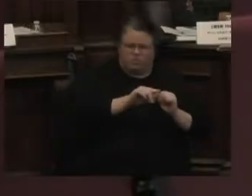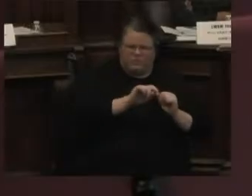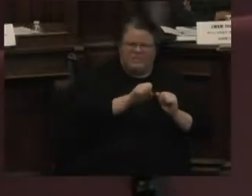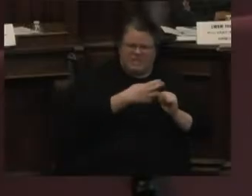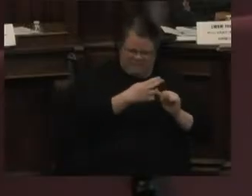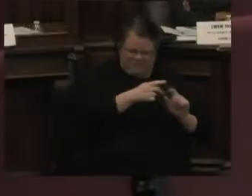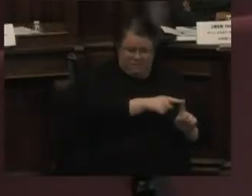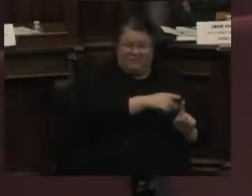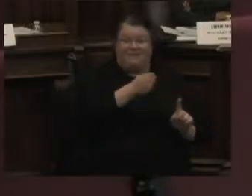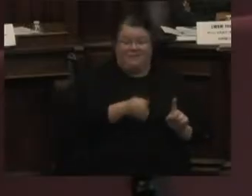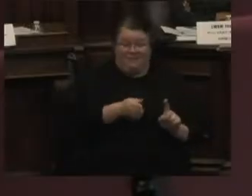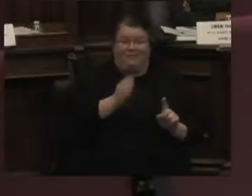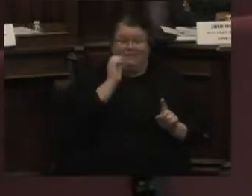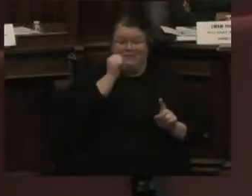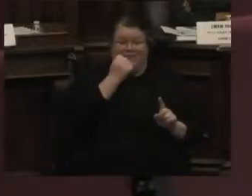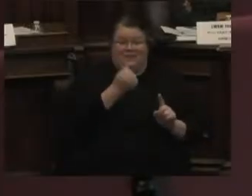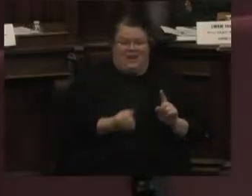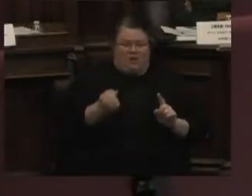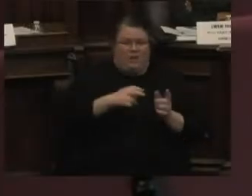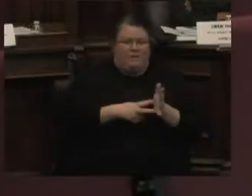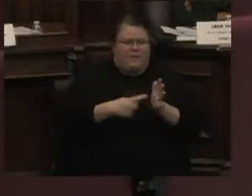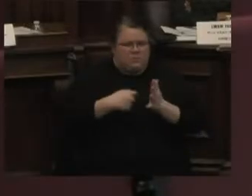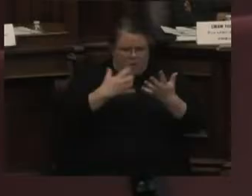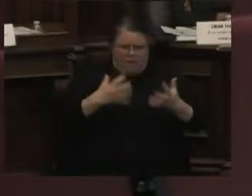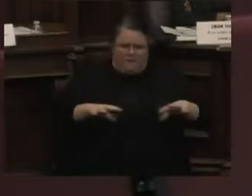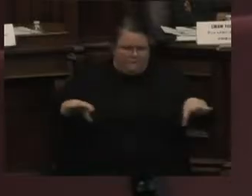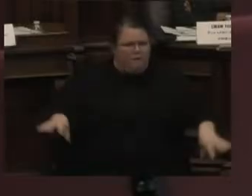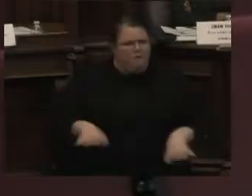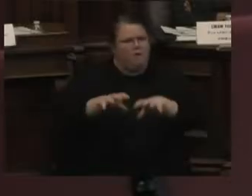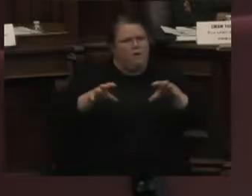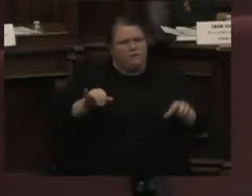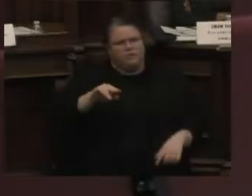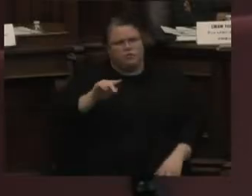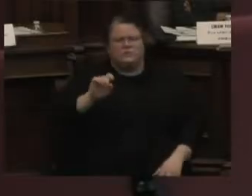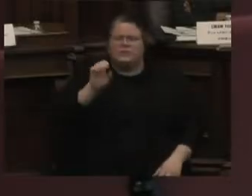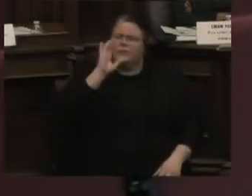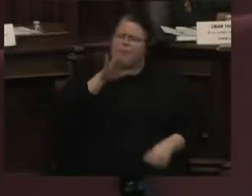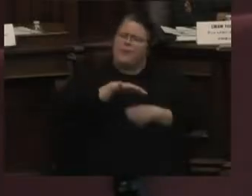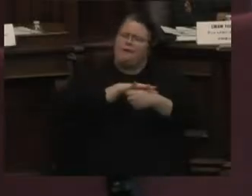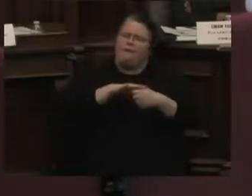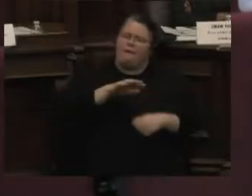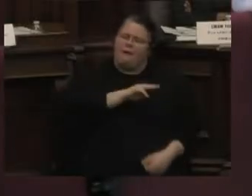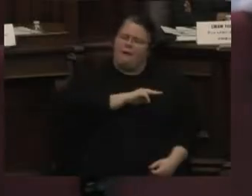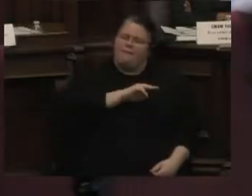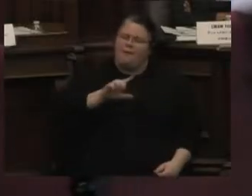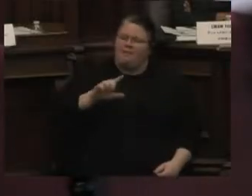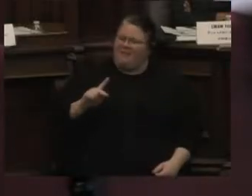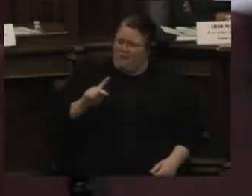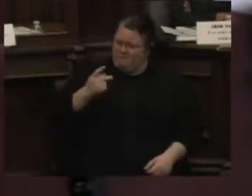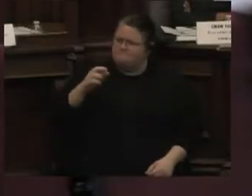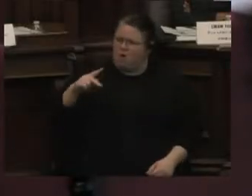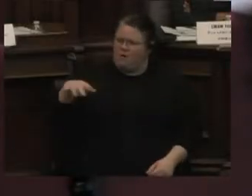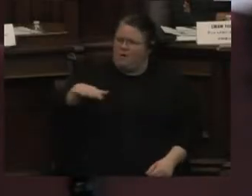20th. So the day after Juneteenth on Saturday, we will